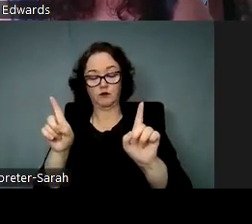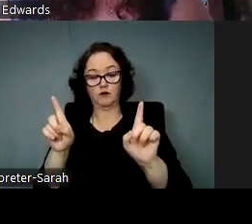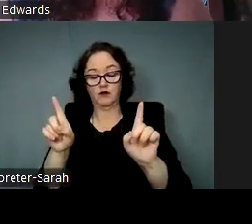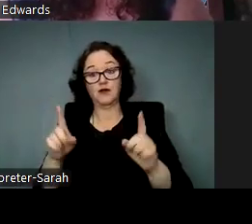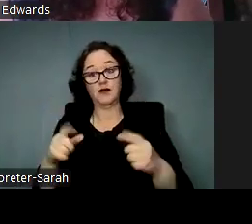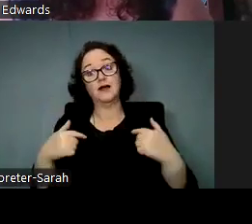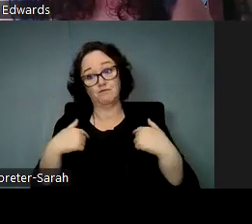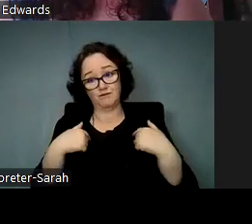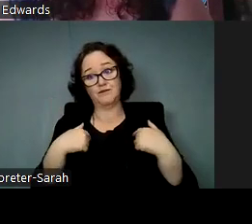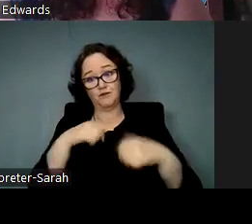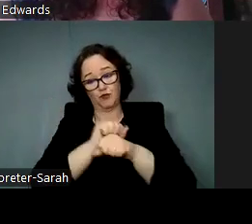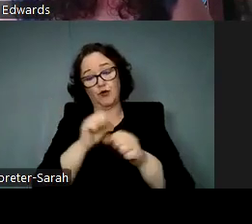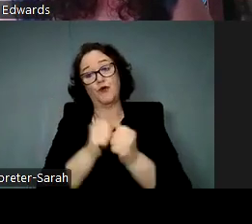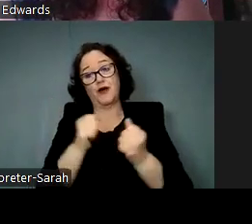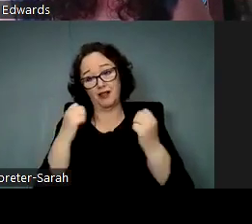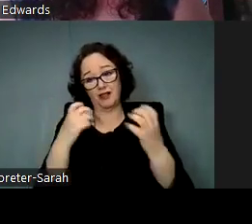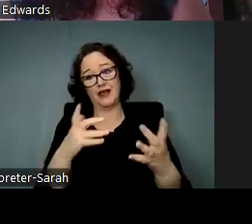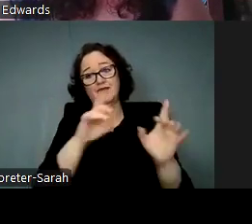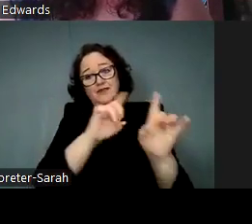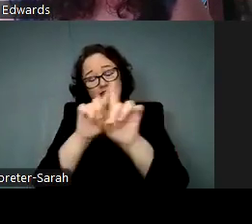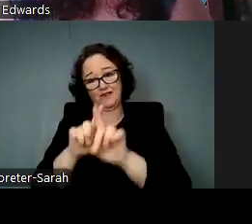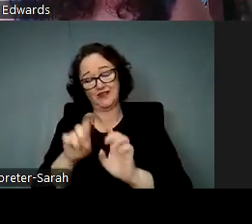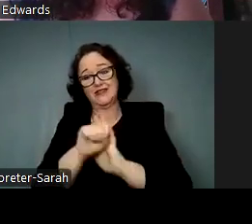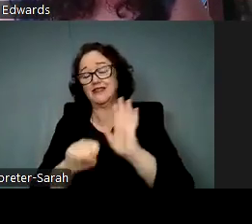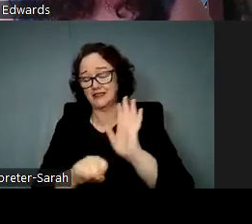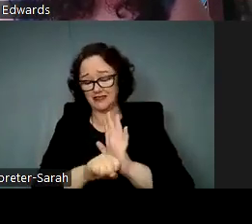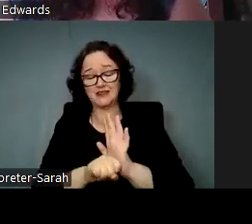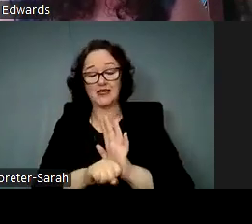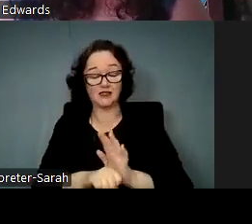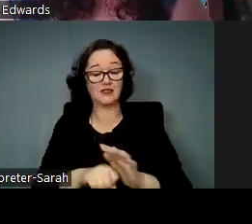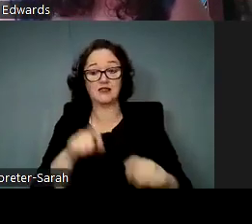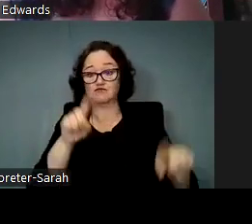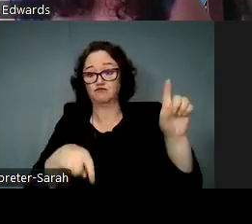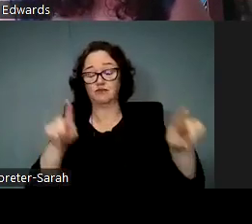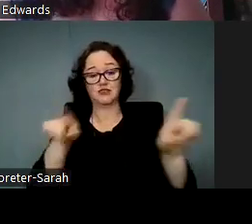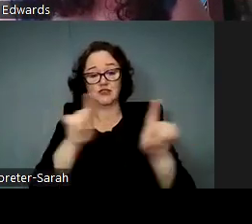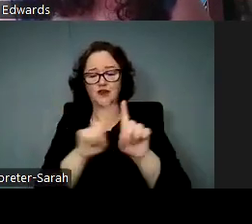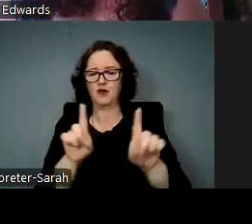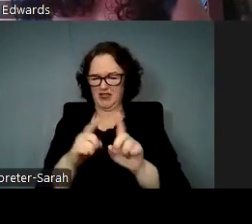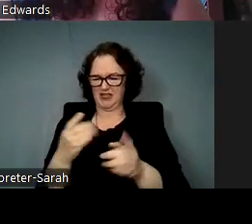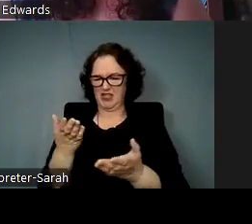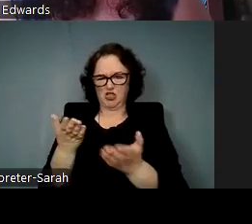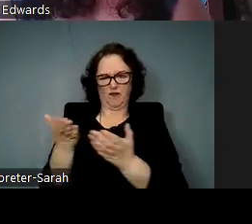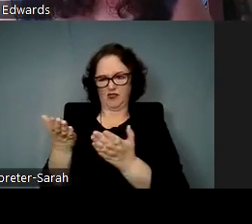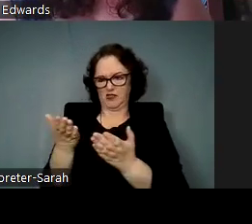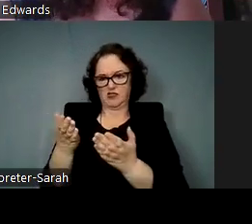waiver programs are often very different, including, what does a service mean? So, personal care in one state may look very